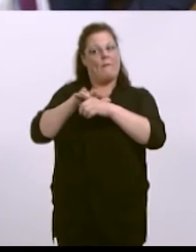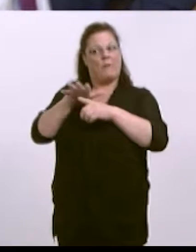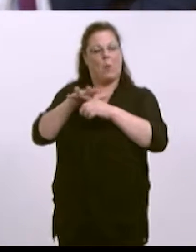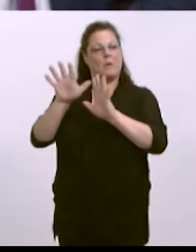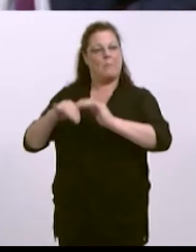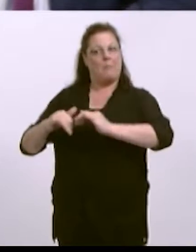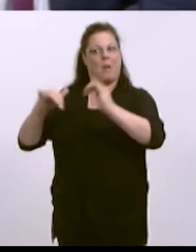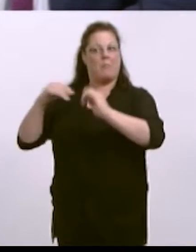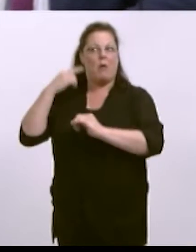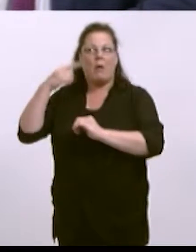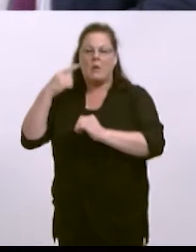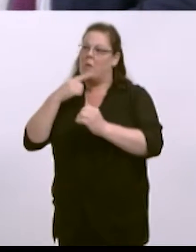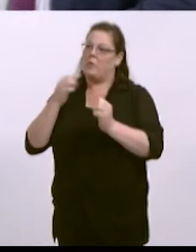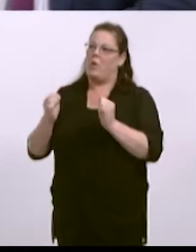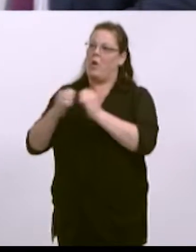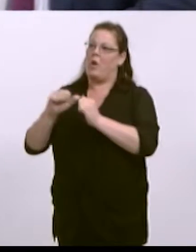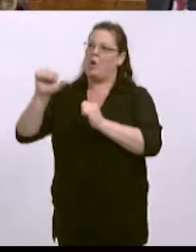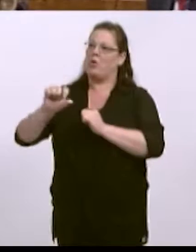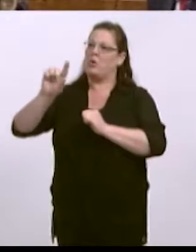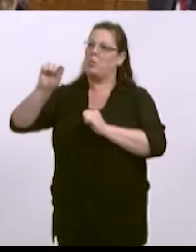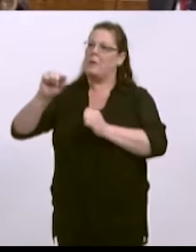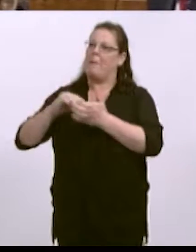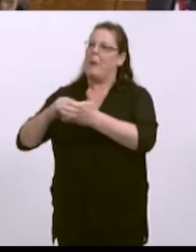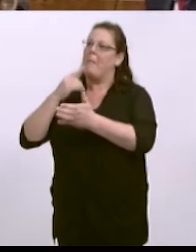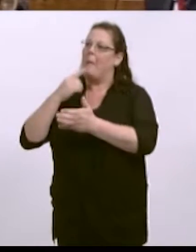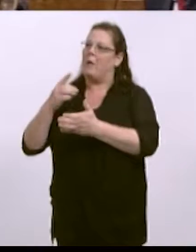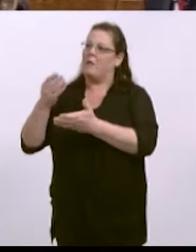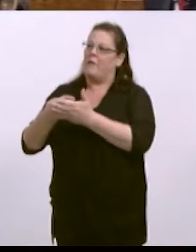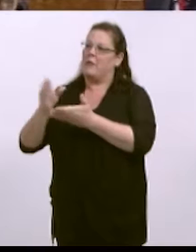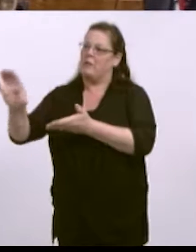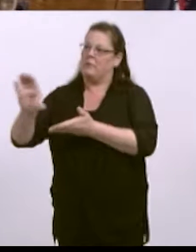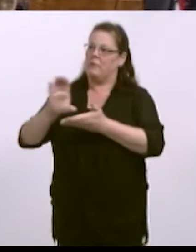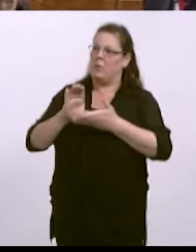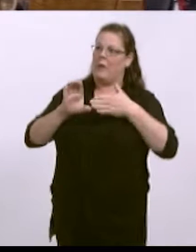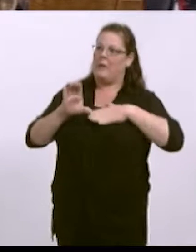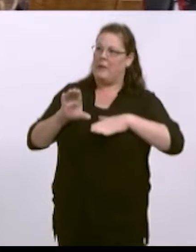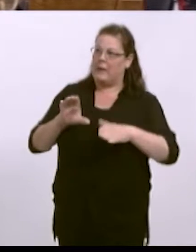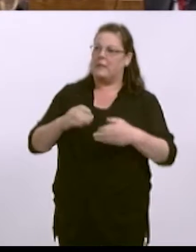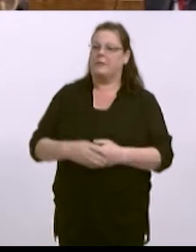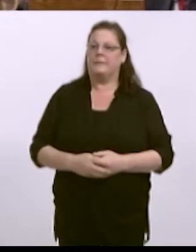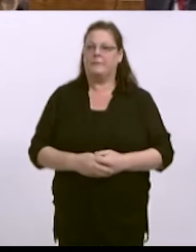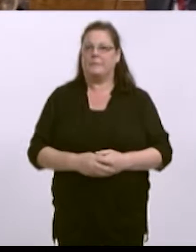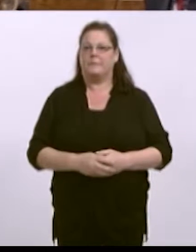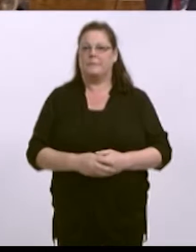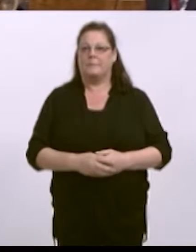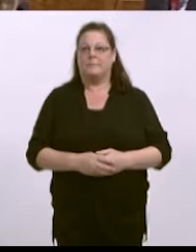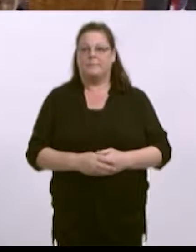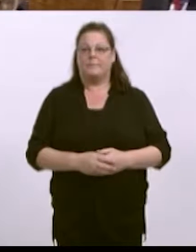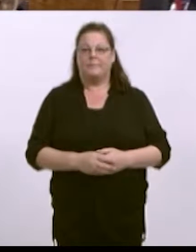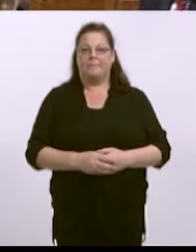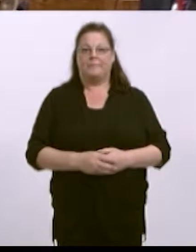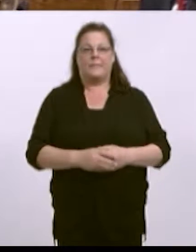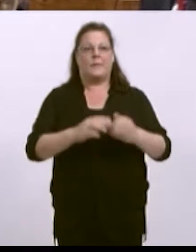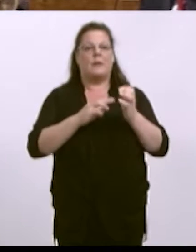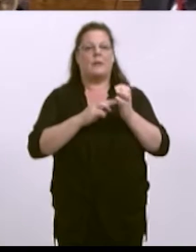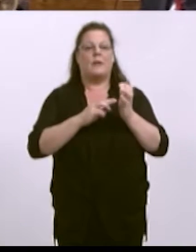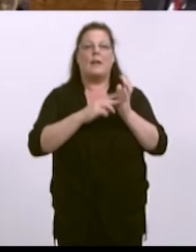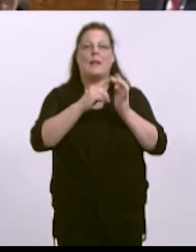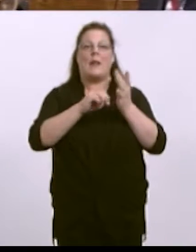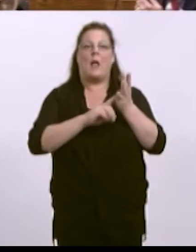in order to deliver the £125 million worth of funding that we will lose as a result of